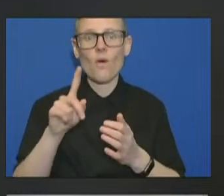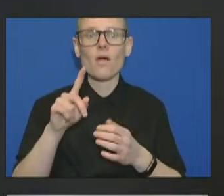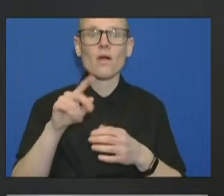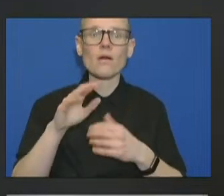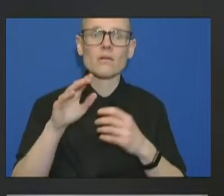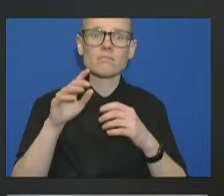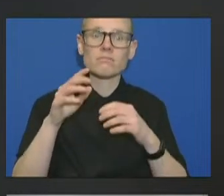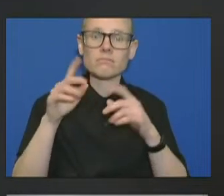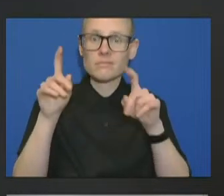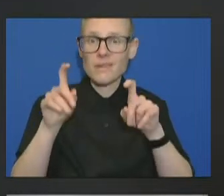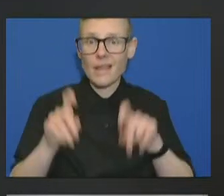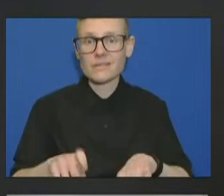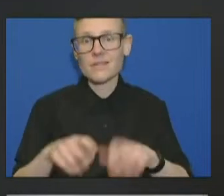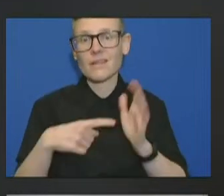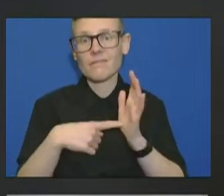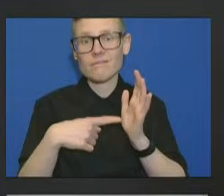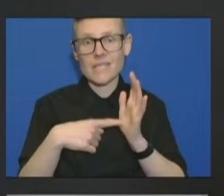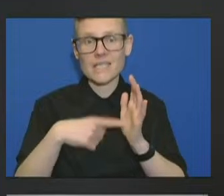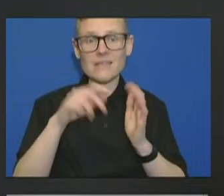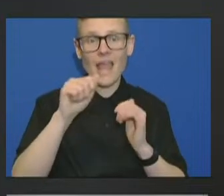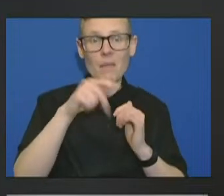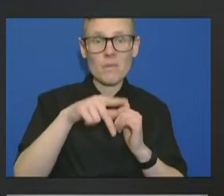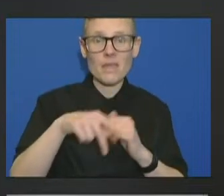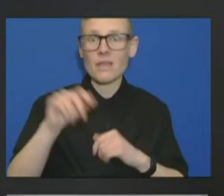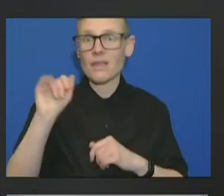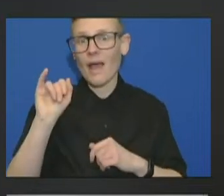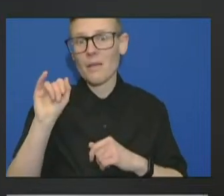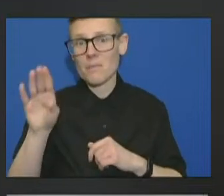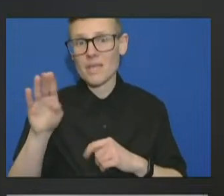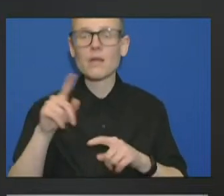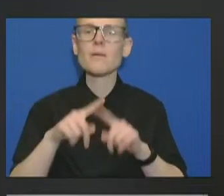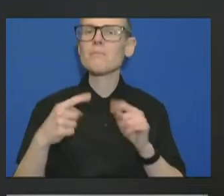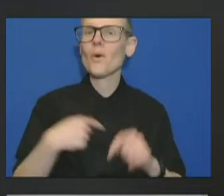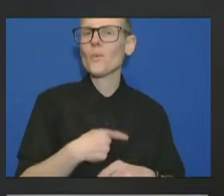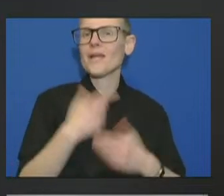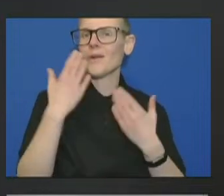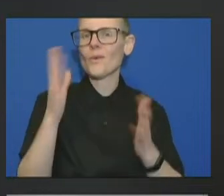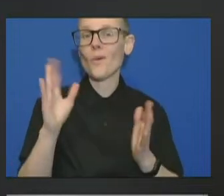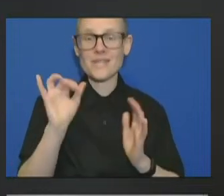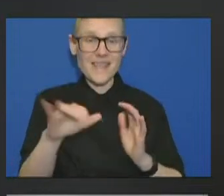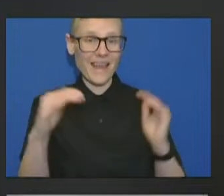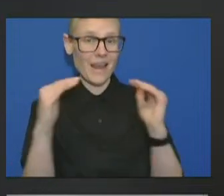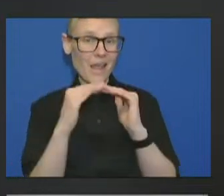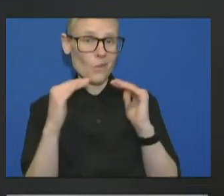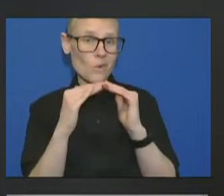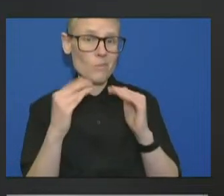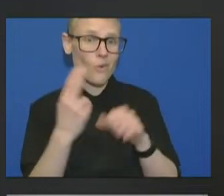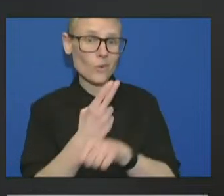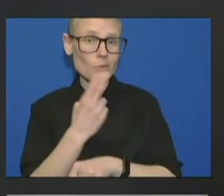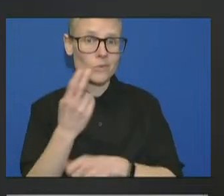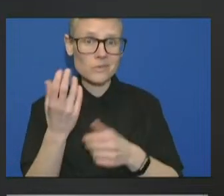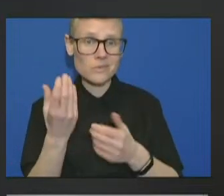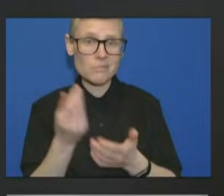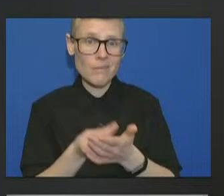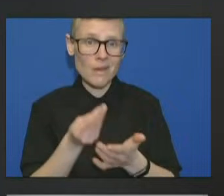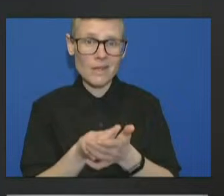because we don't want to pay for AP and IB testing fees, but we